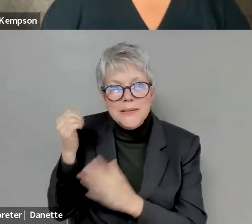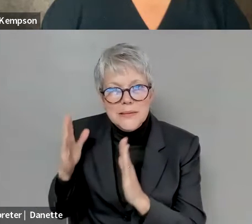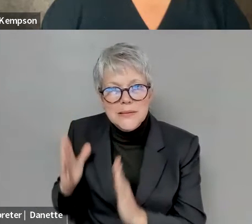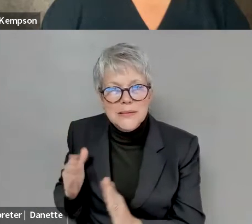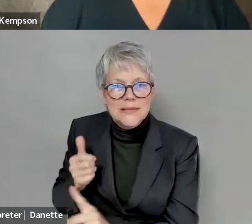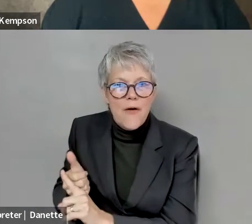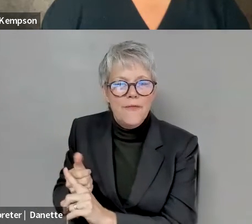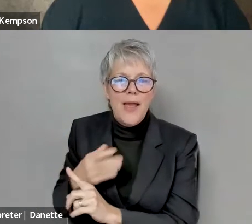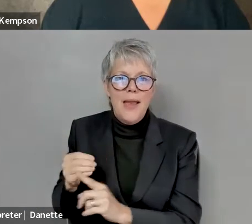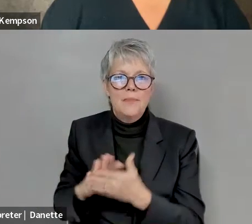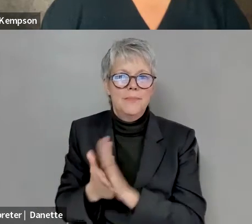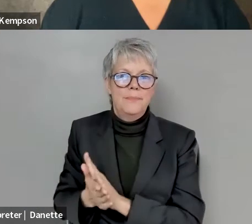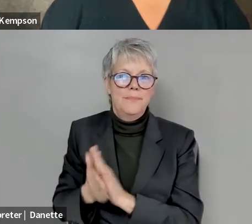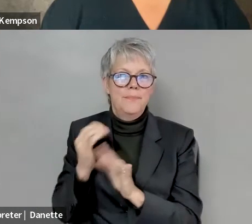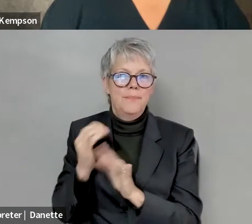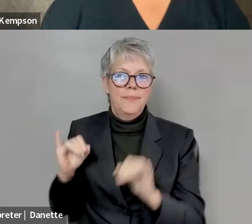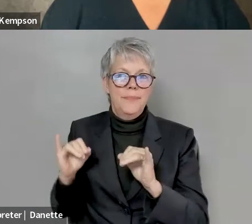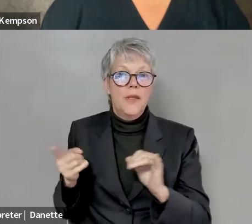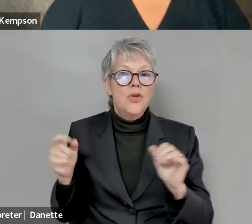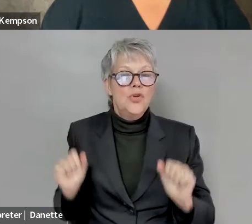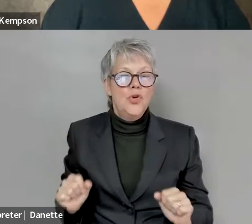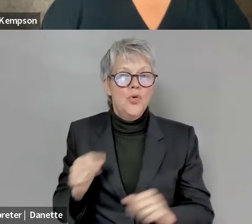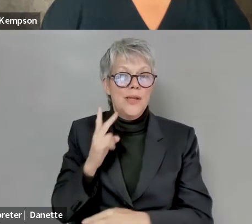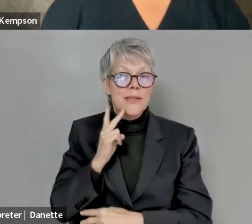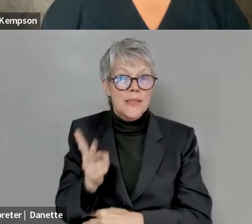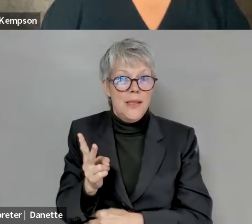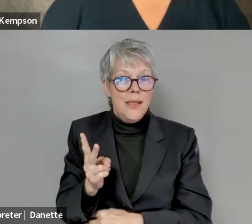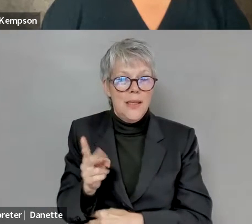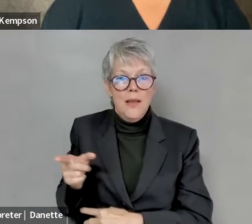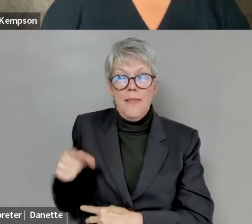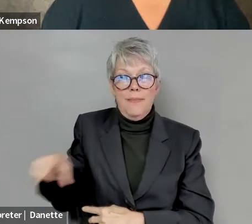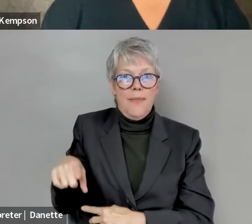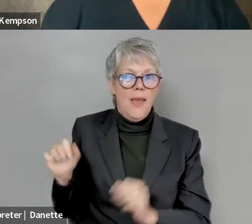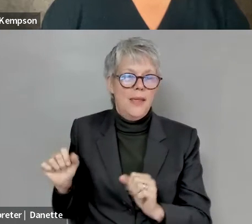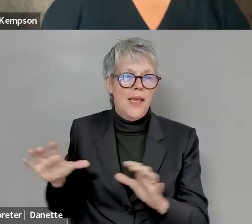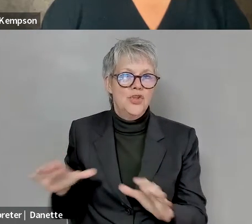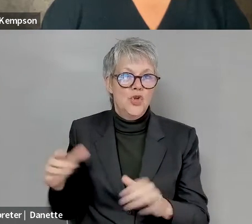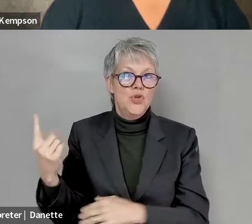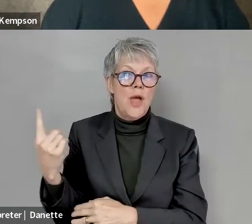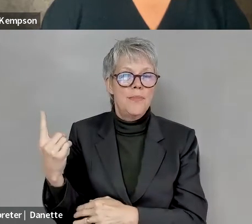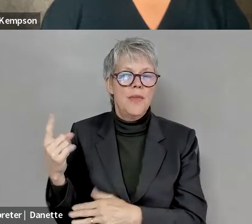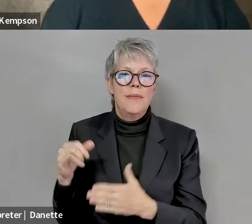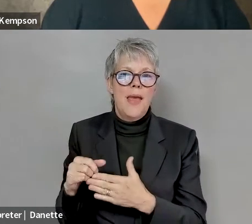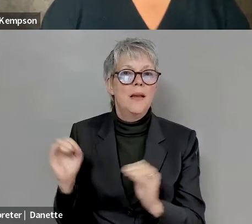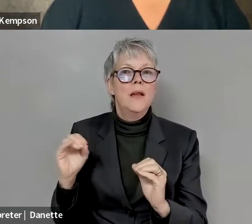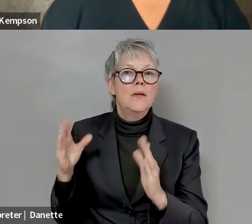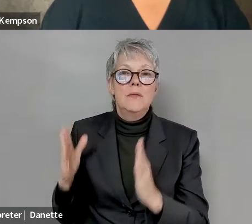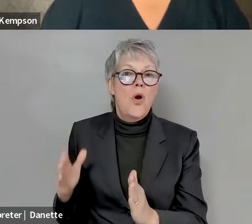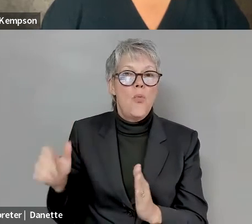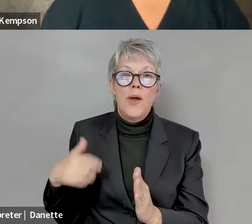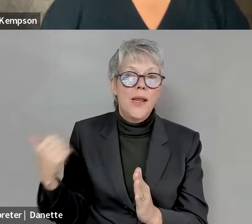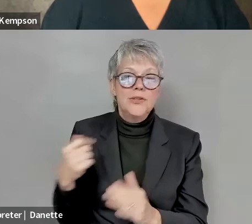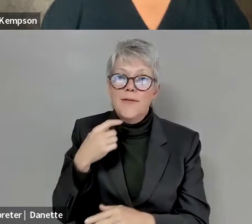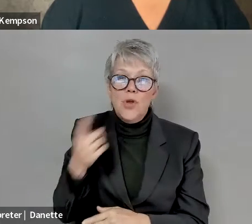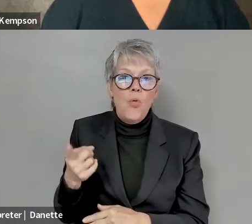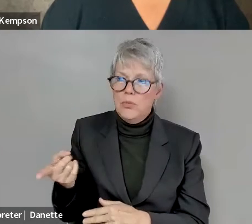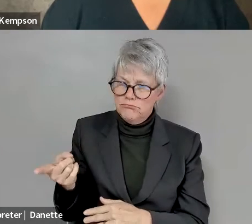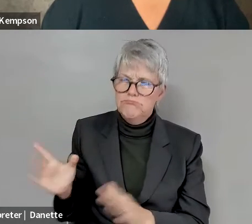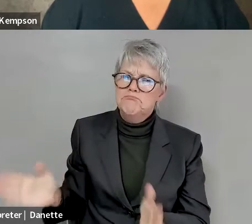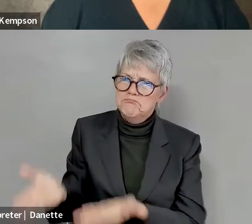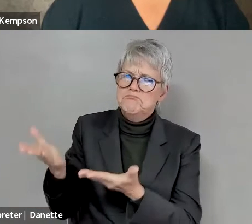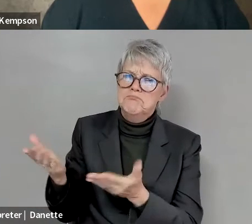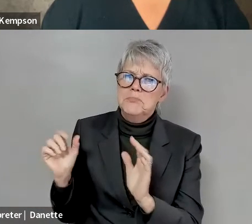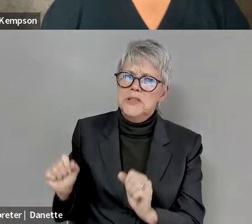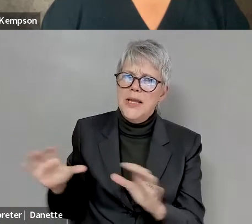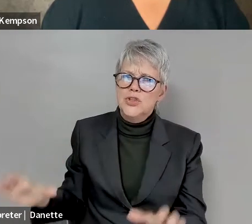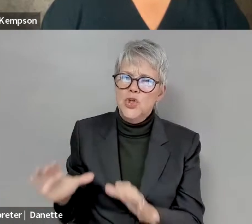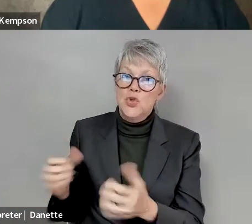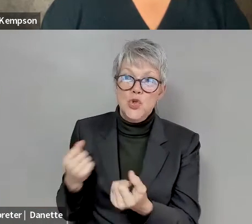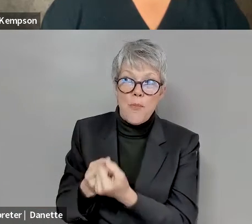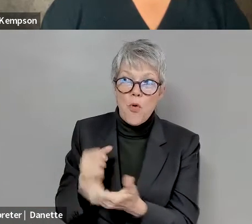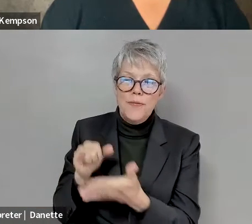Michael Smith: because you can see where they they'd be able to do something no one else has told them they could do, and to be able to support That's a wonderful thing,